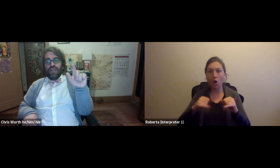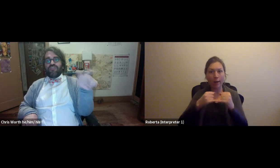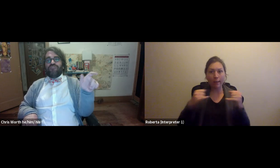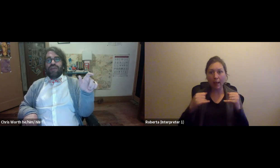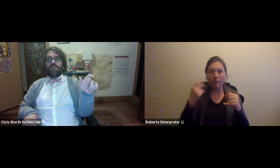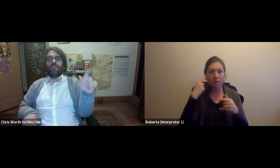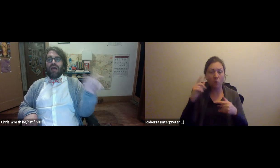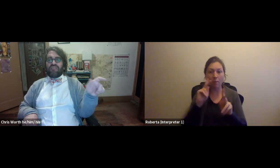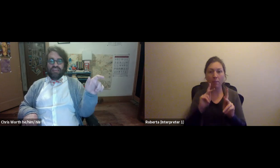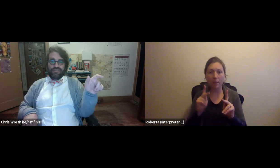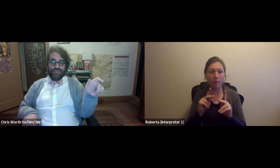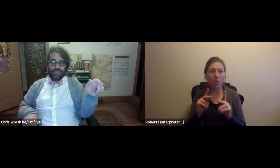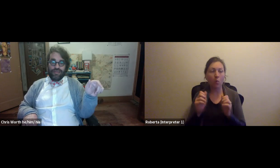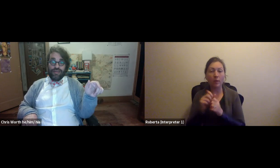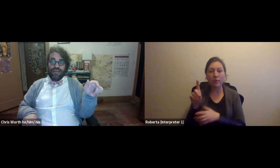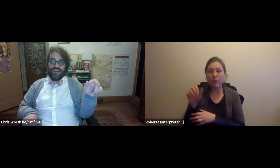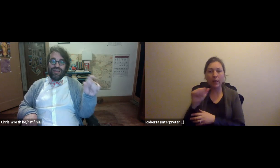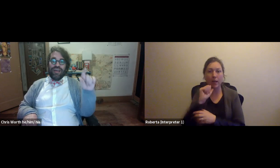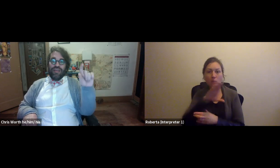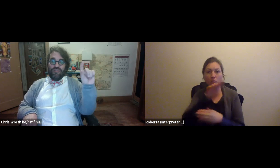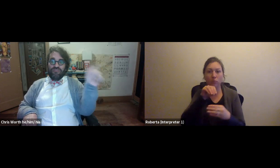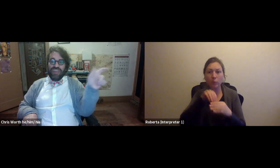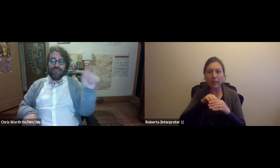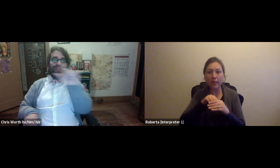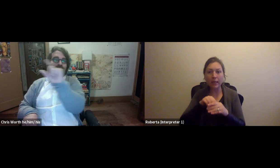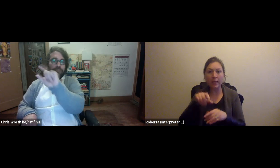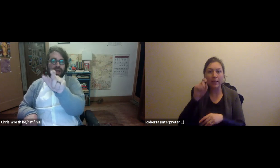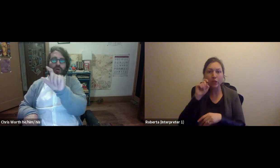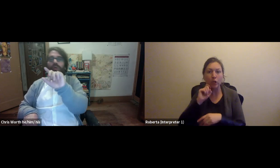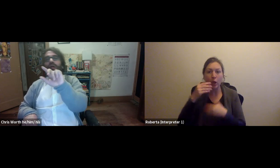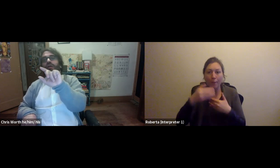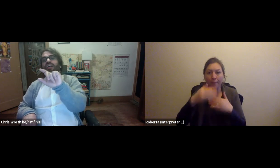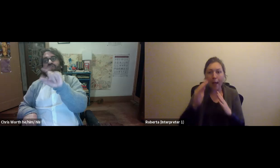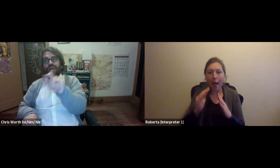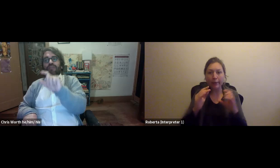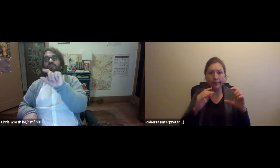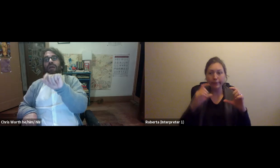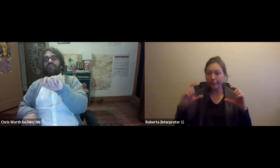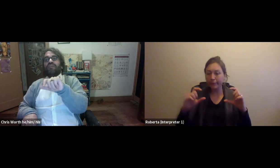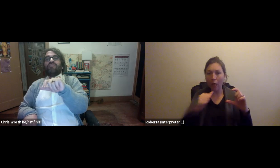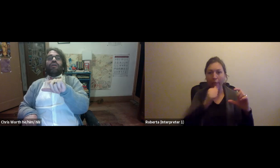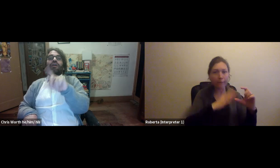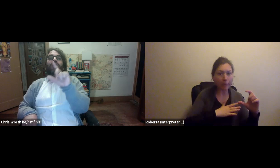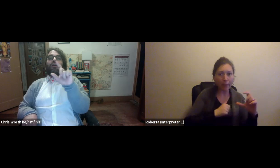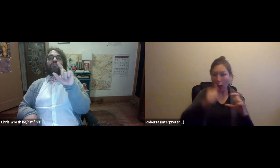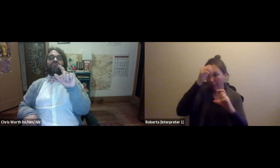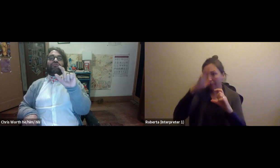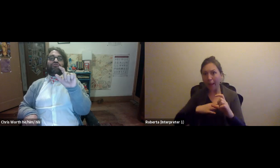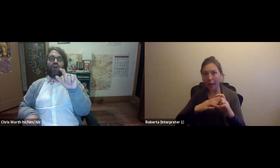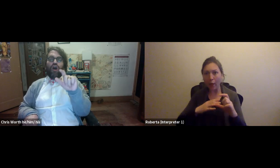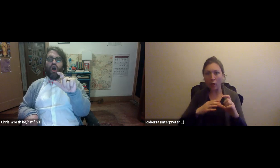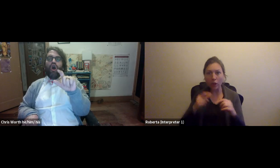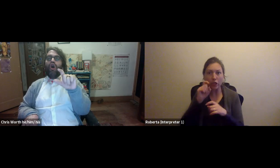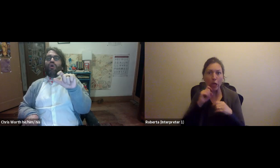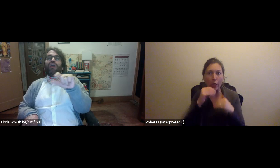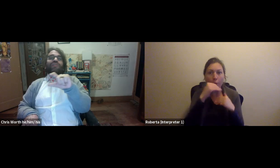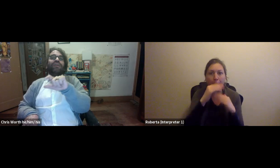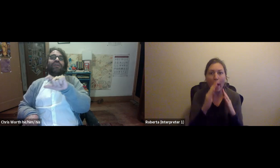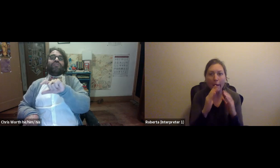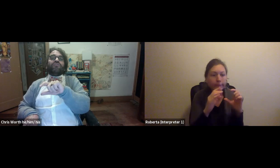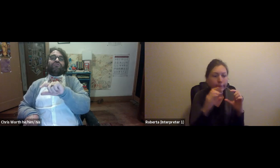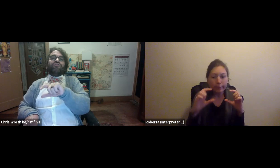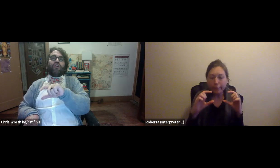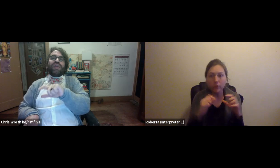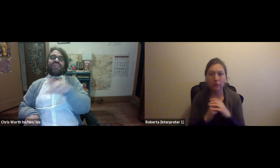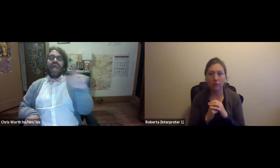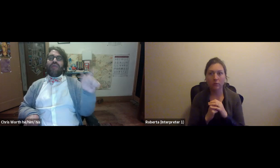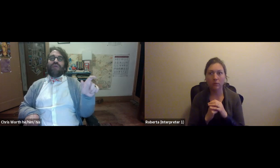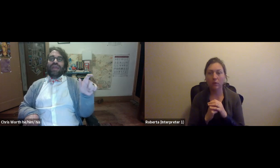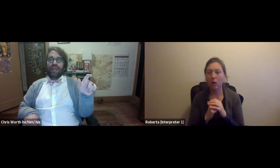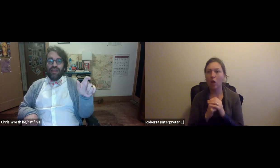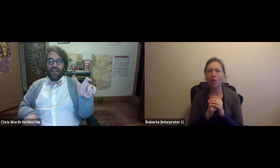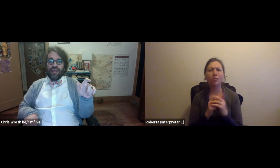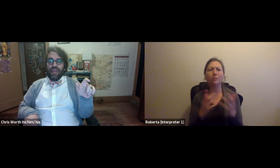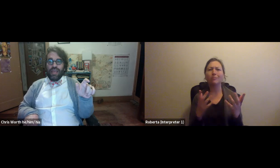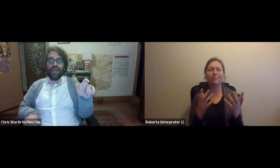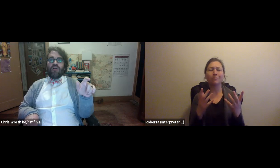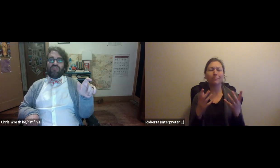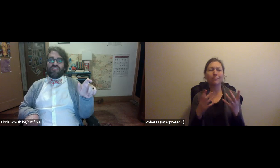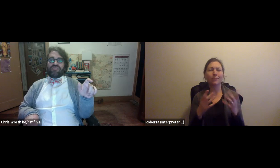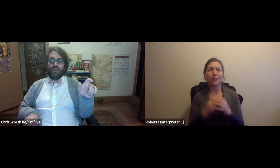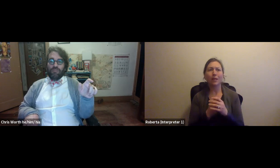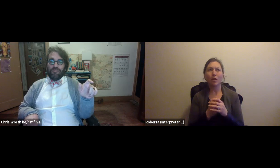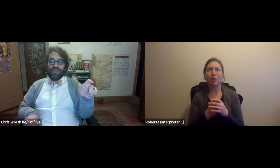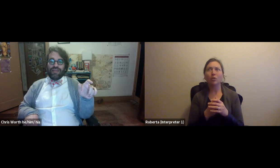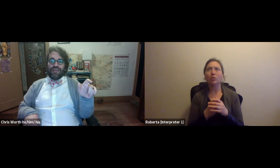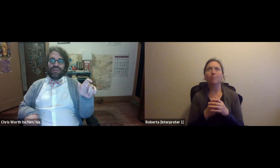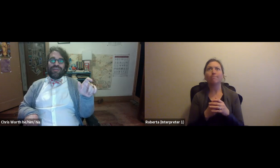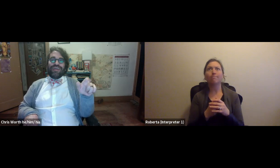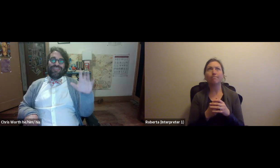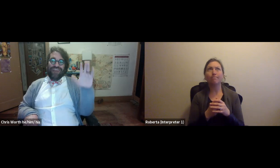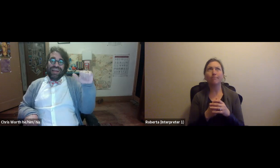the gender boxes. The female and male gender boxes are SOOOOOOO exaggerated in our system, right.